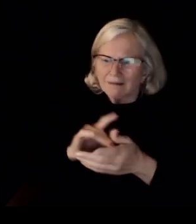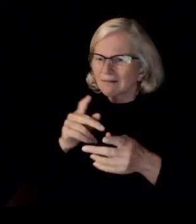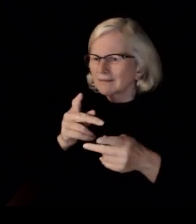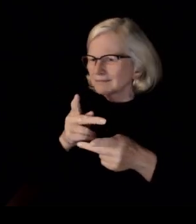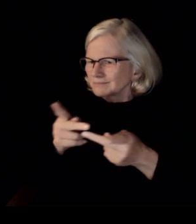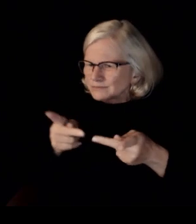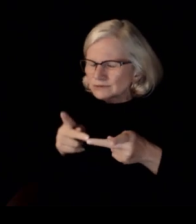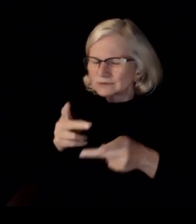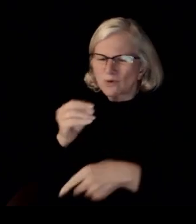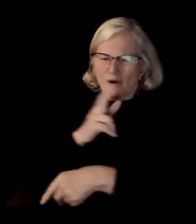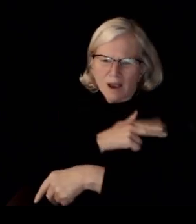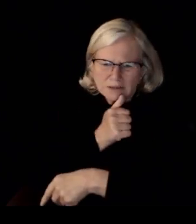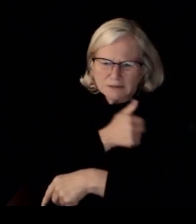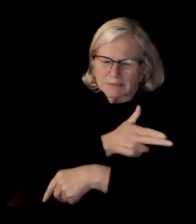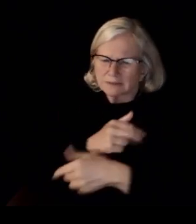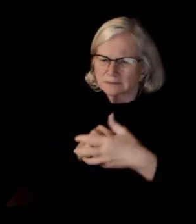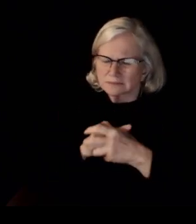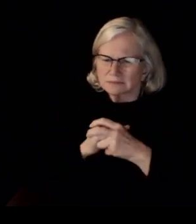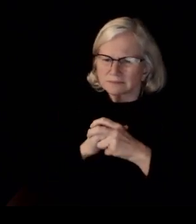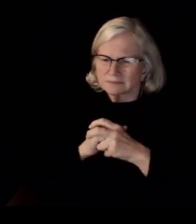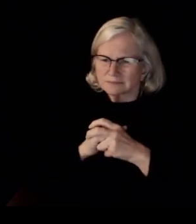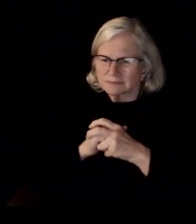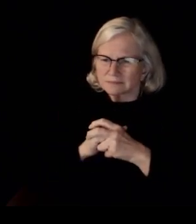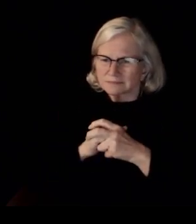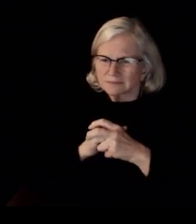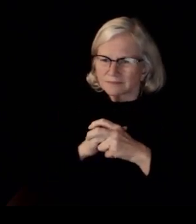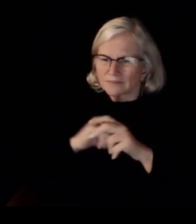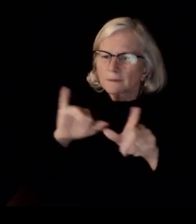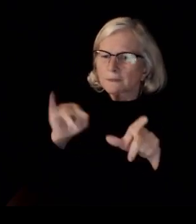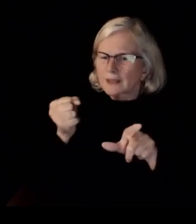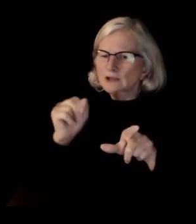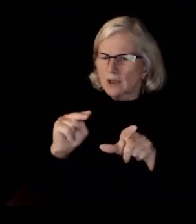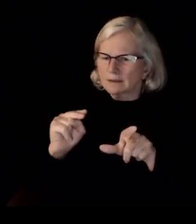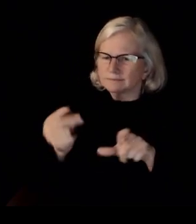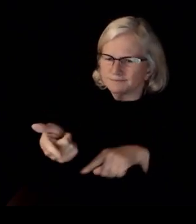will remain on the line for calls after we're done with introductory comments. I really